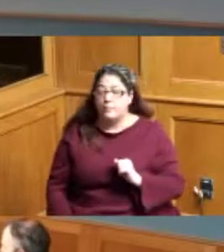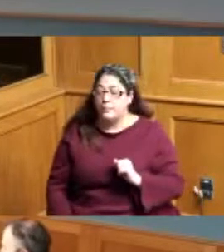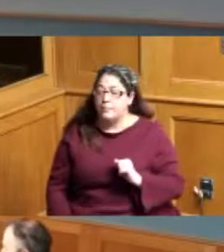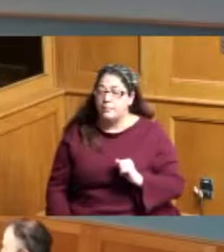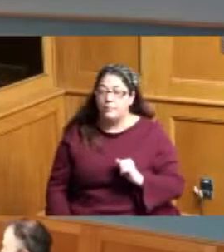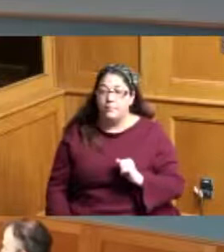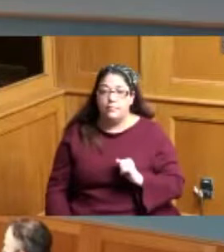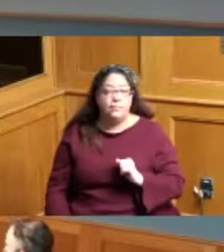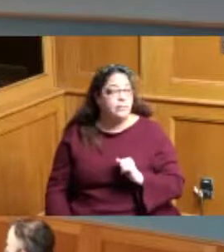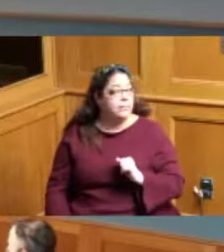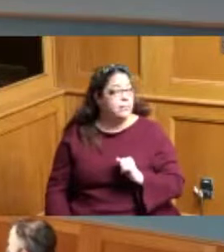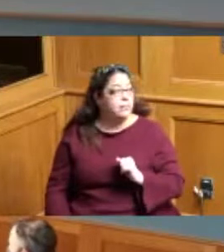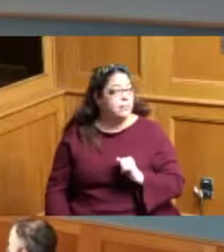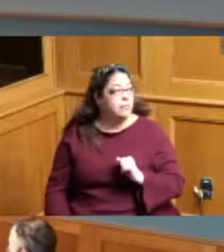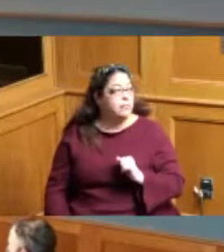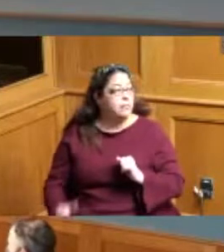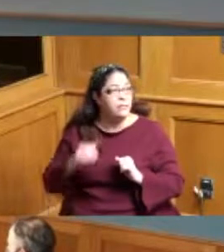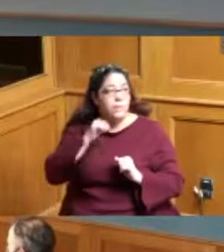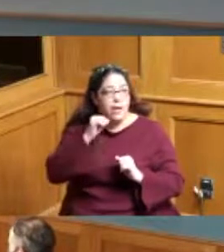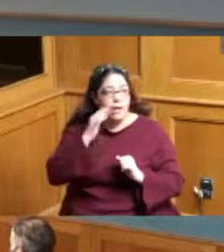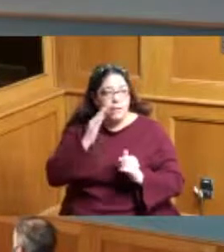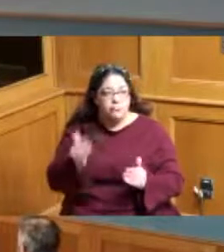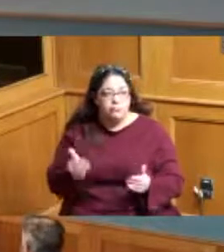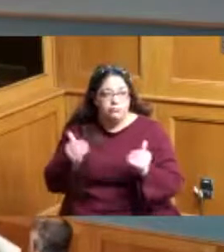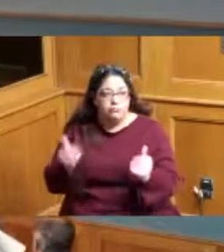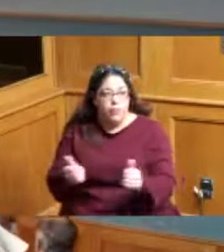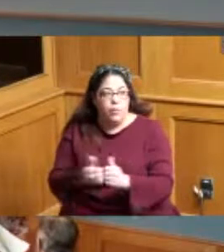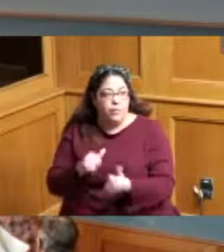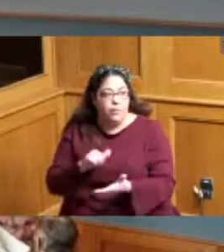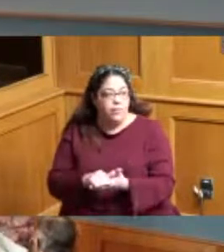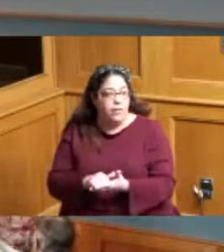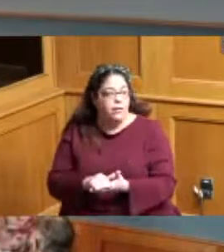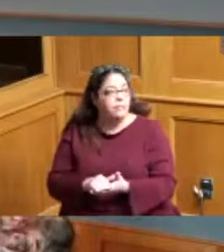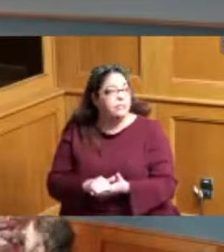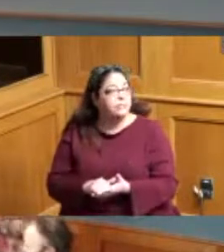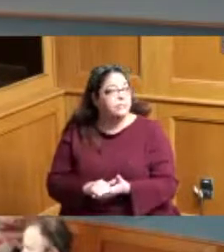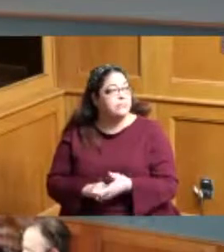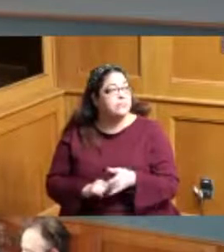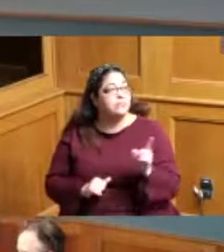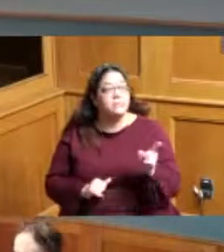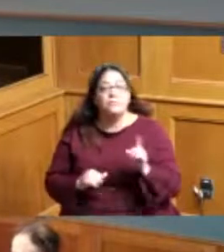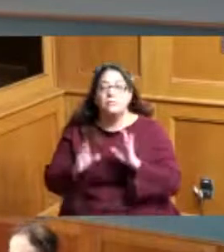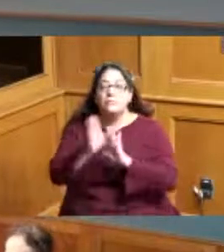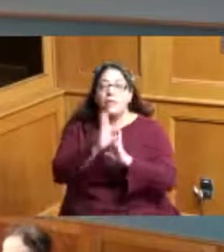yeah why don't we get started on with the resolutions not a problem just as background these